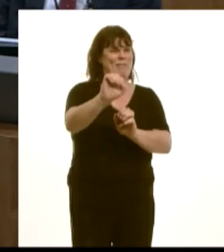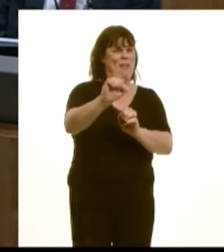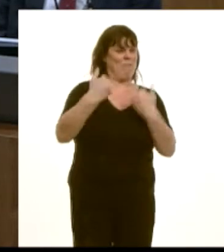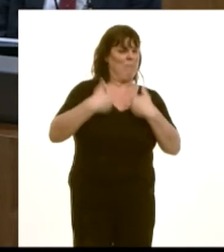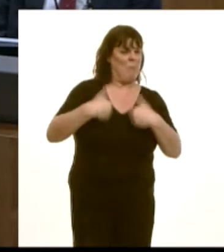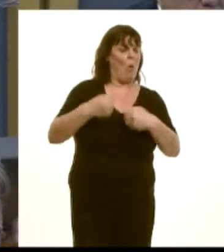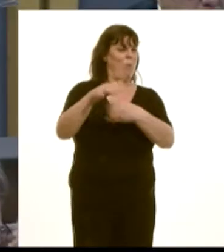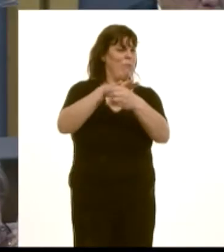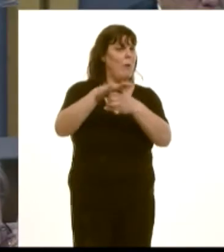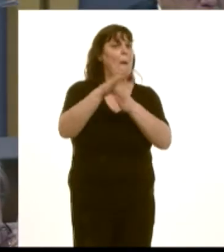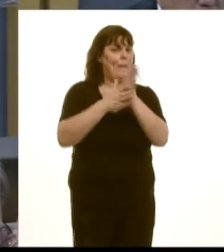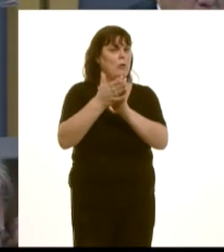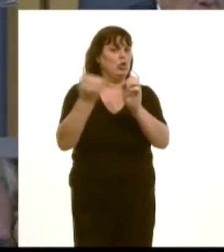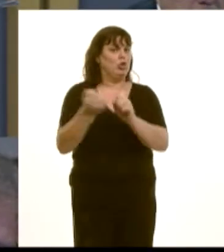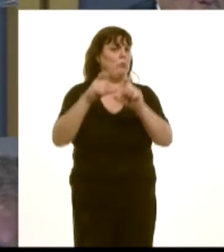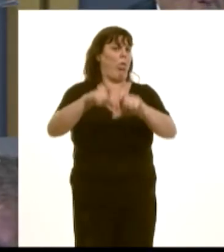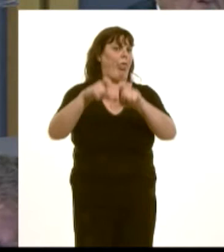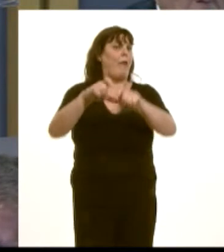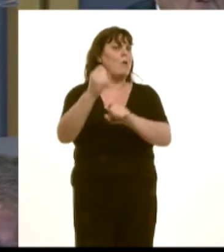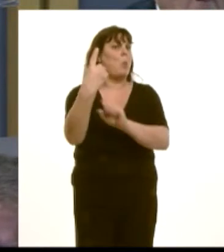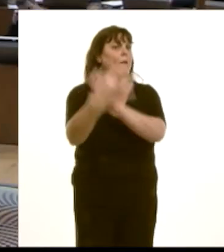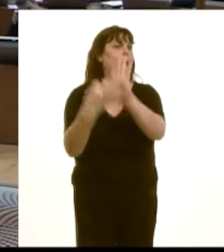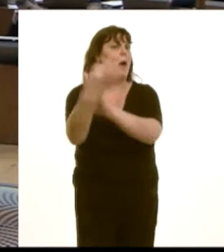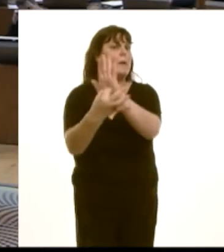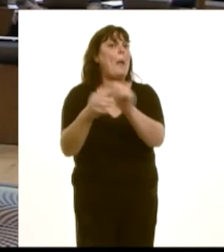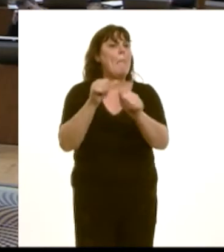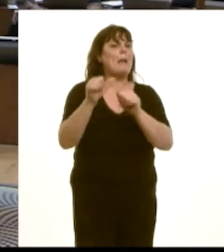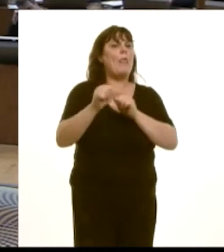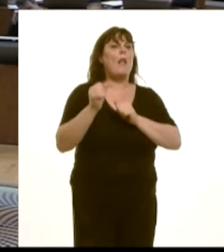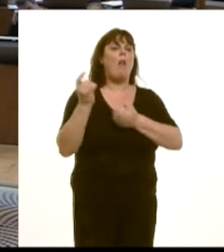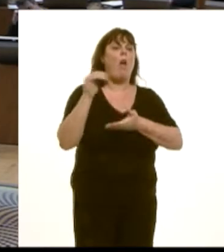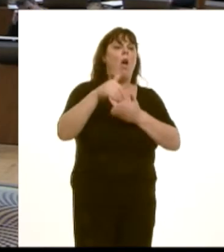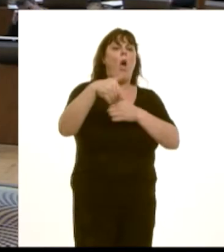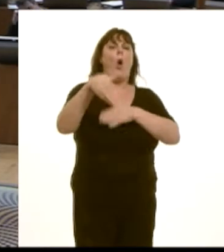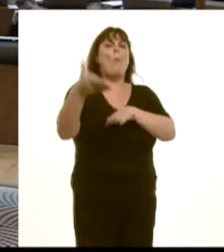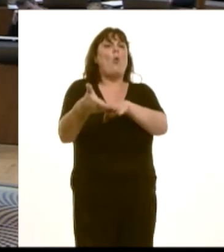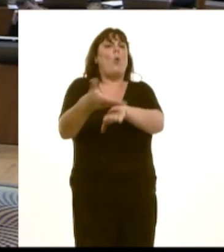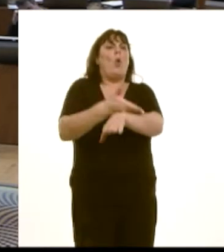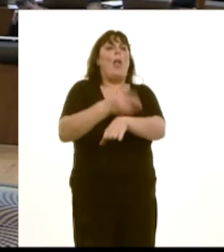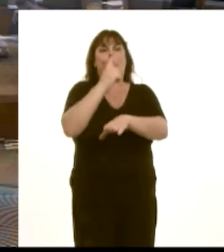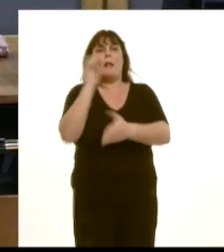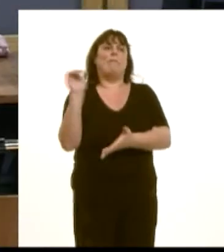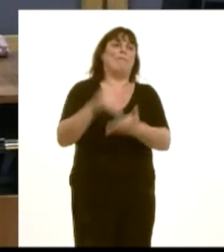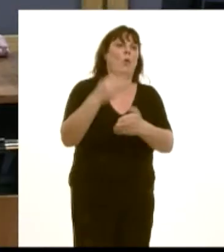be treated and then be discharged, rather than be kept in hospital for a few more days.